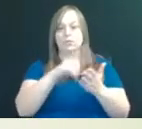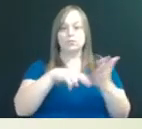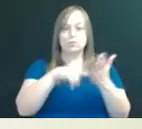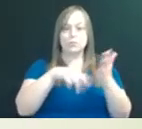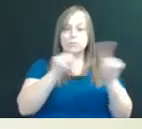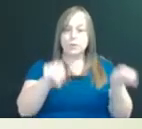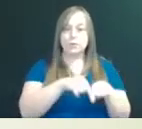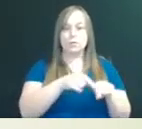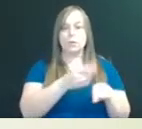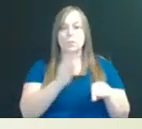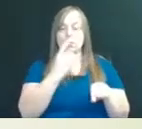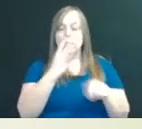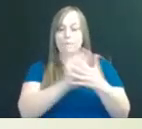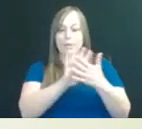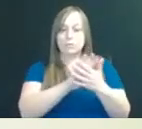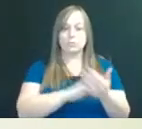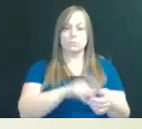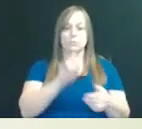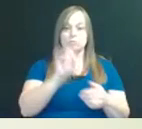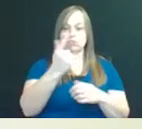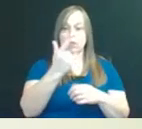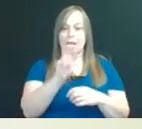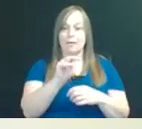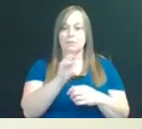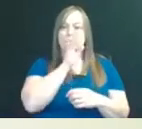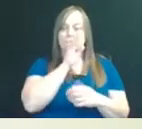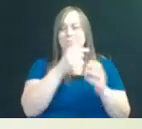blue light filters, Dragon. This is just a sample of some of the things